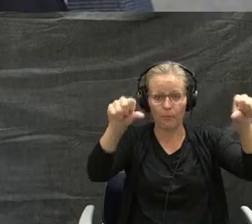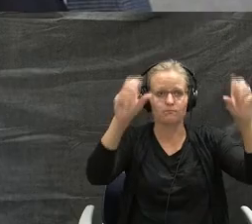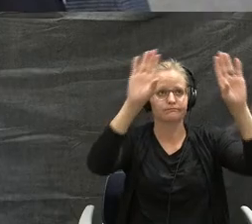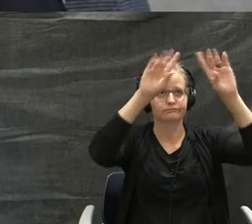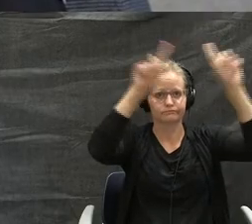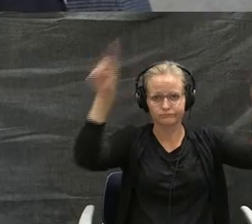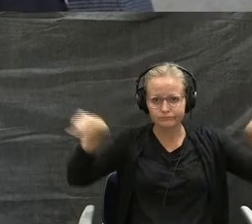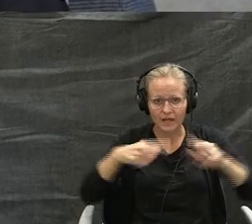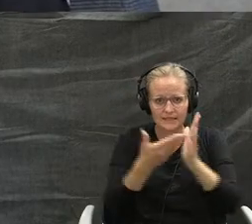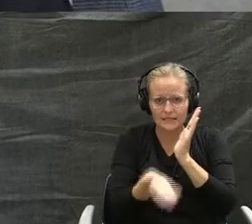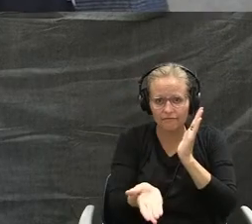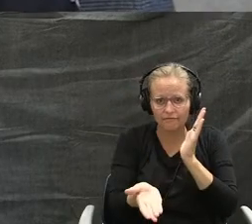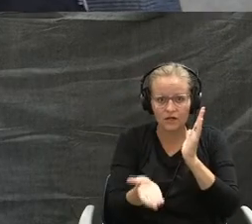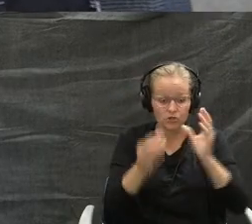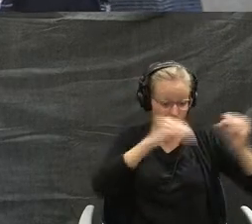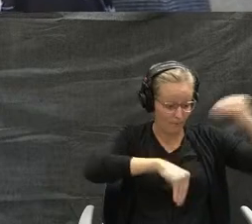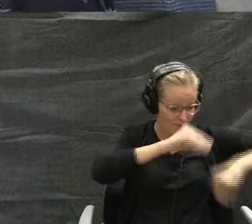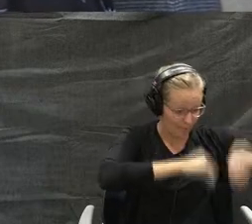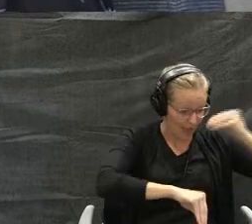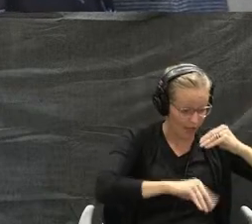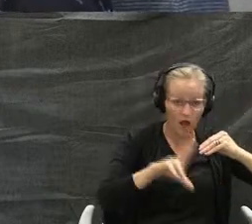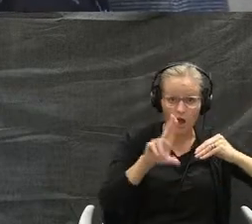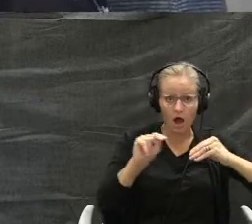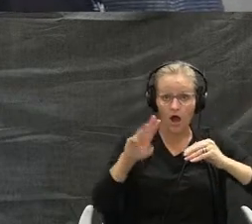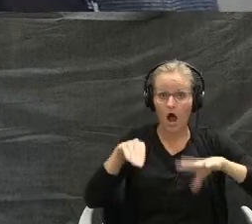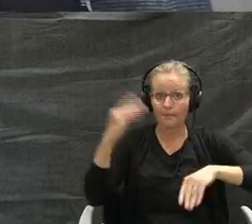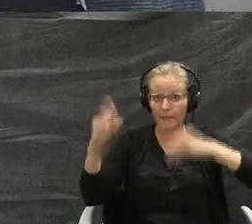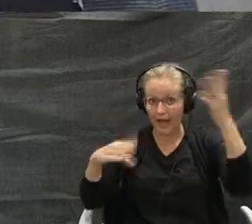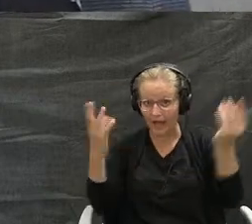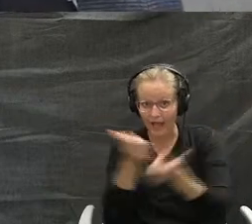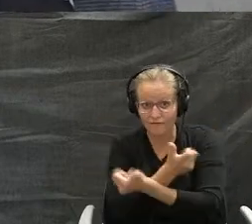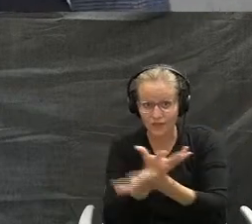time I would assume the district would give us time and pay us